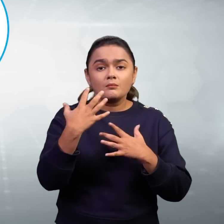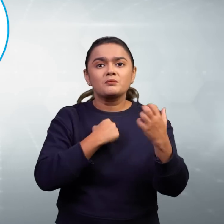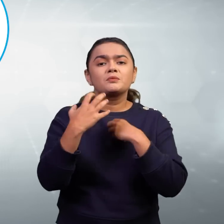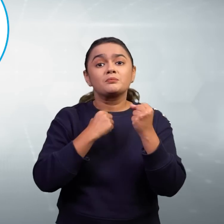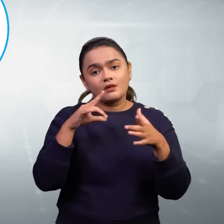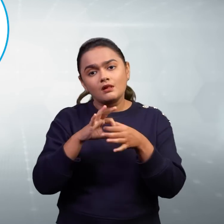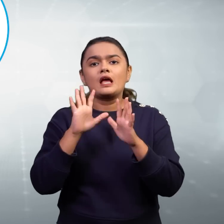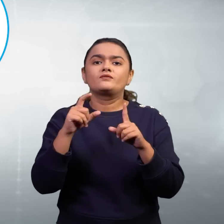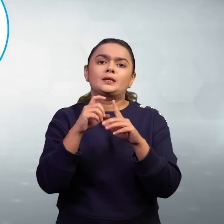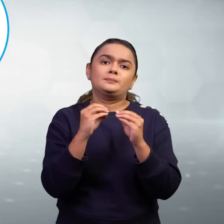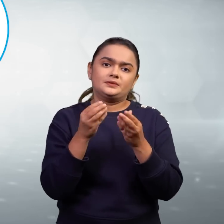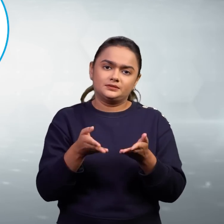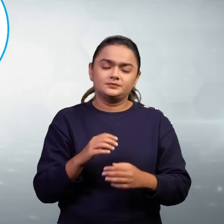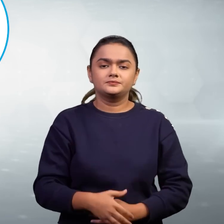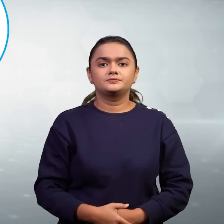These could be the symptoms of diabetes.